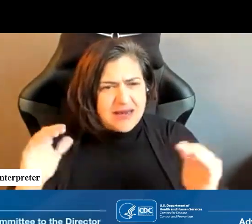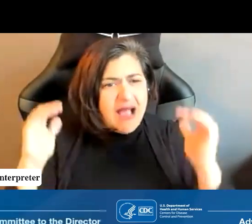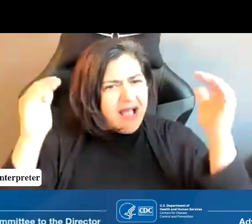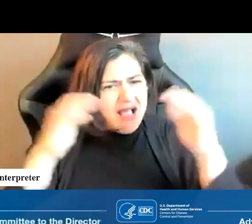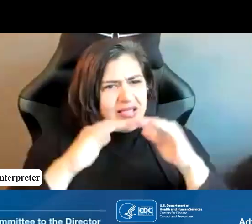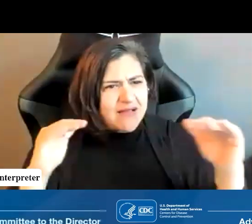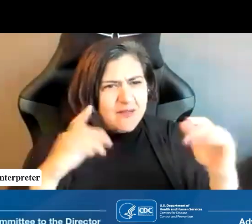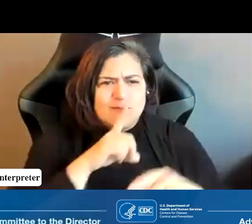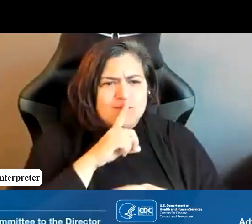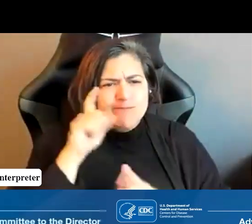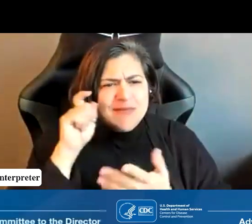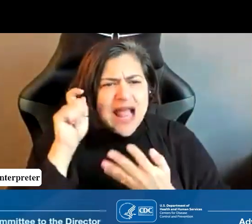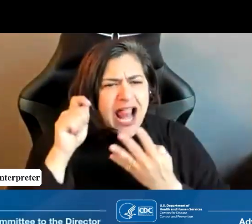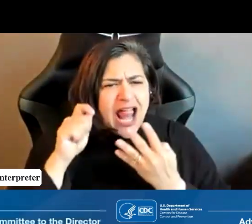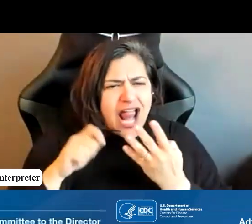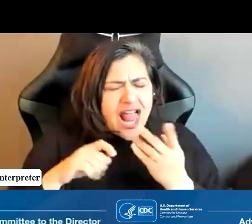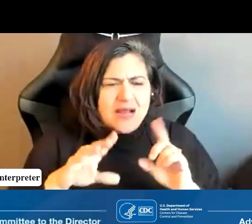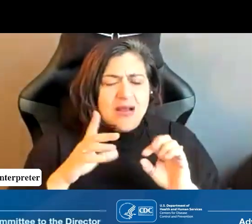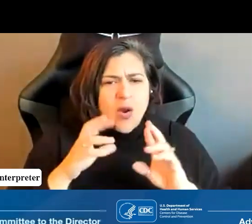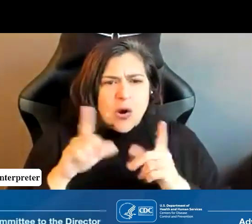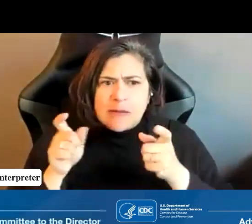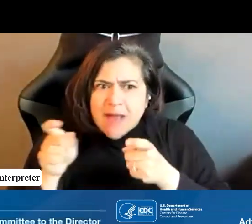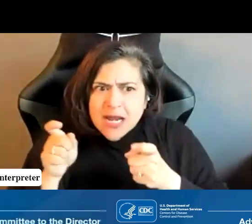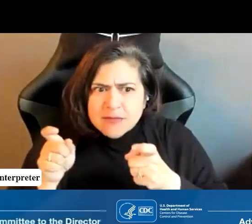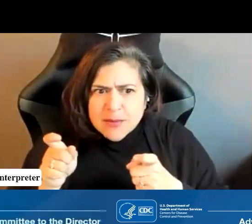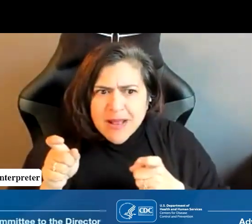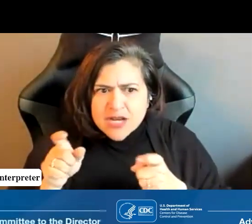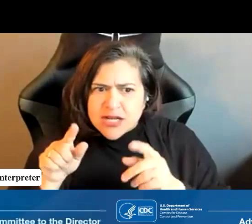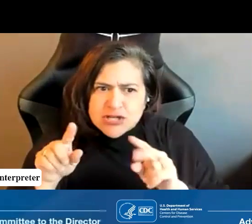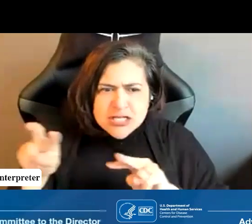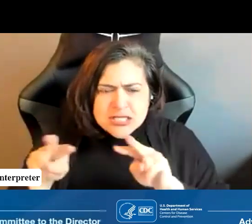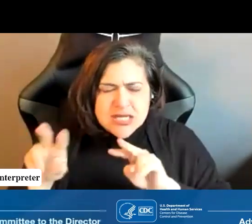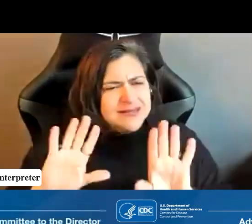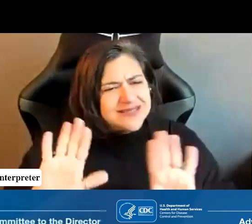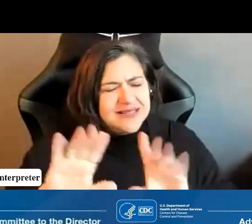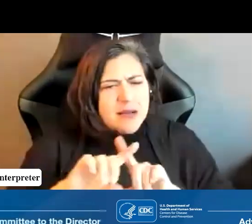into the details or micromanage, but we'd love to see what is actually happening, how do the metrics look?